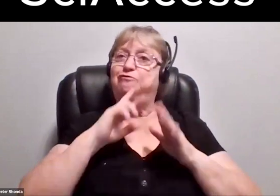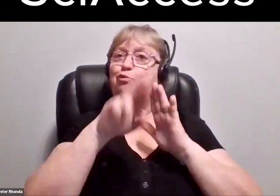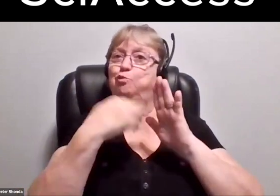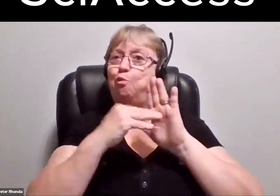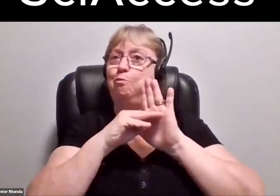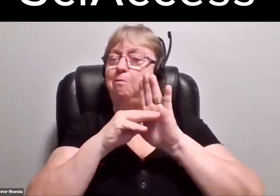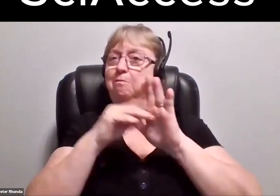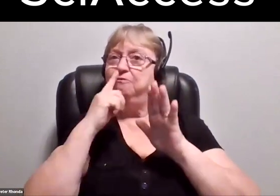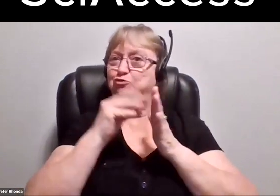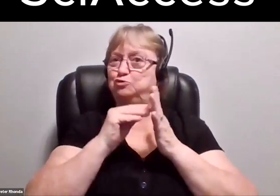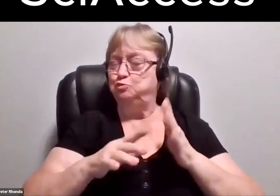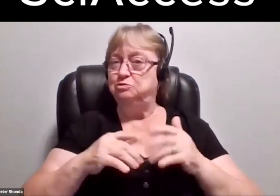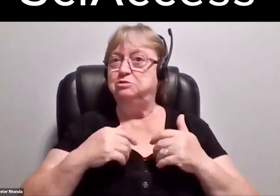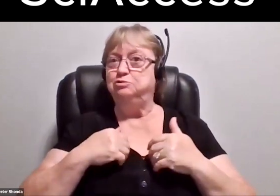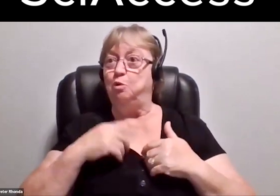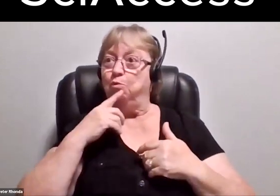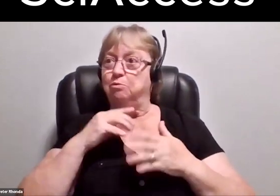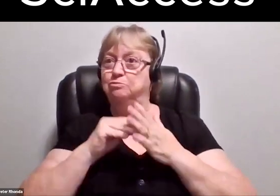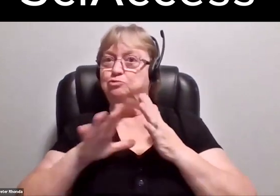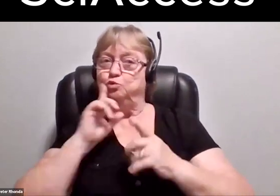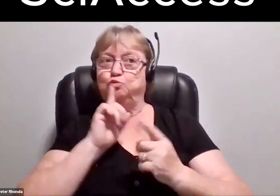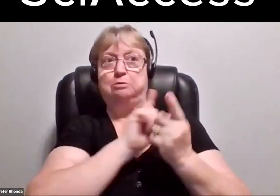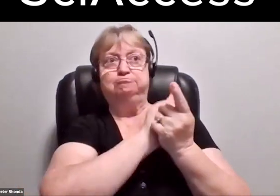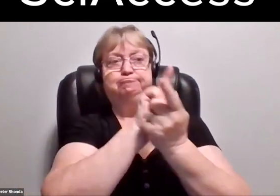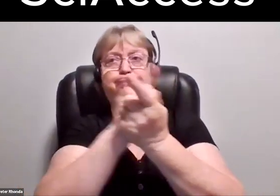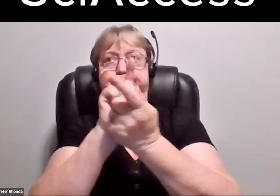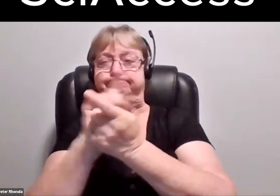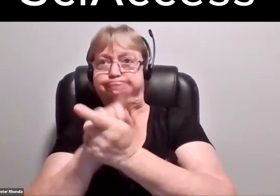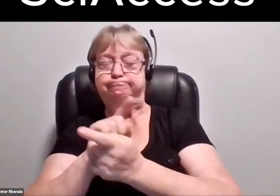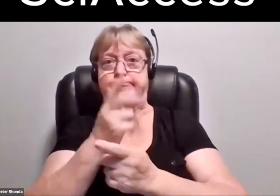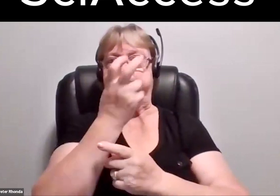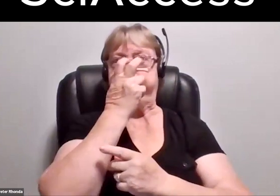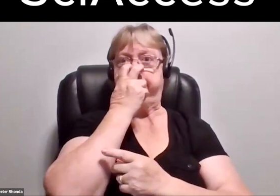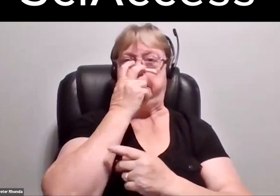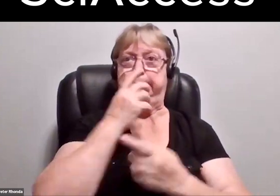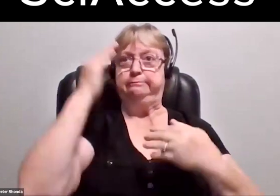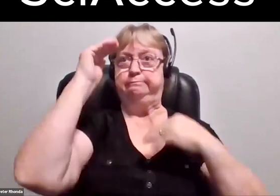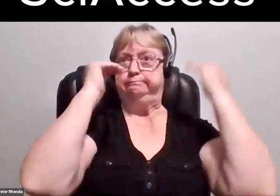We have students meet role models who are blind, who have successful STEM careers.